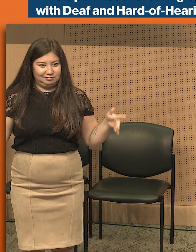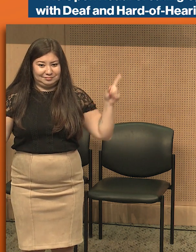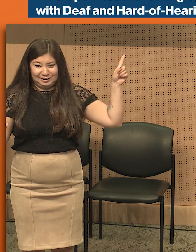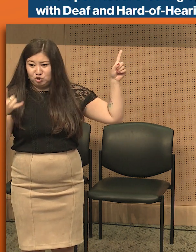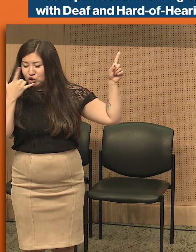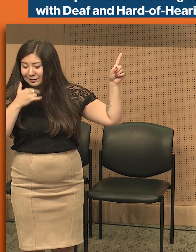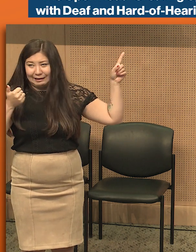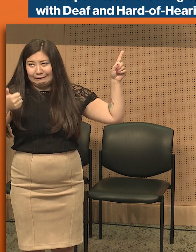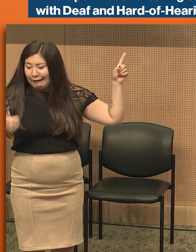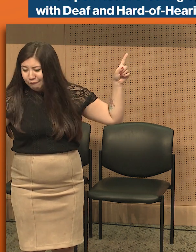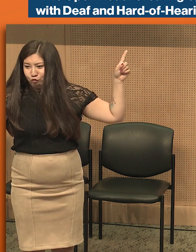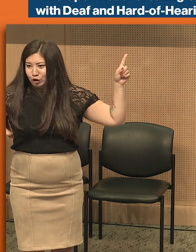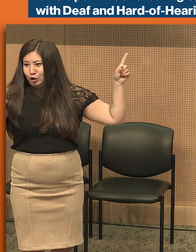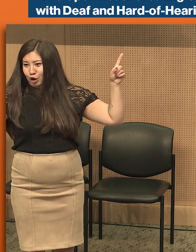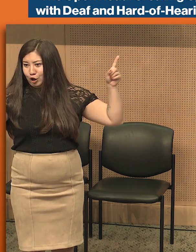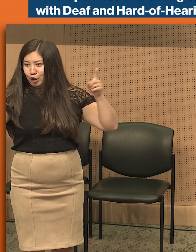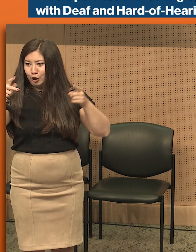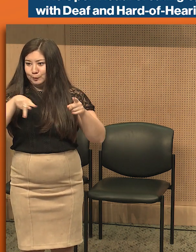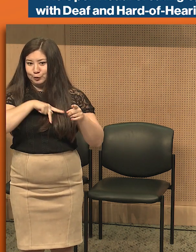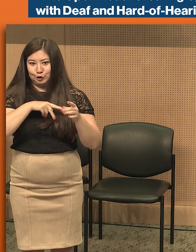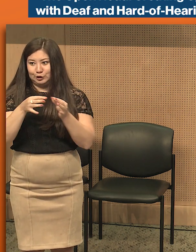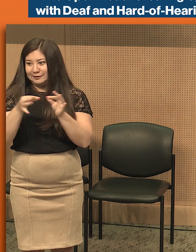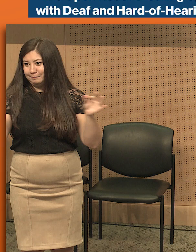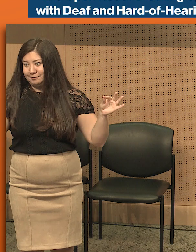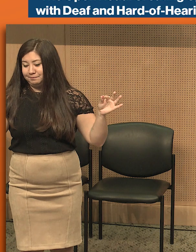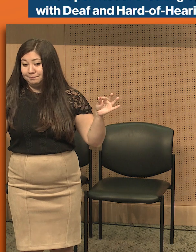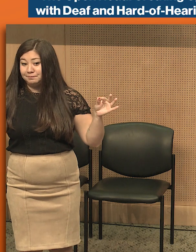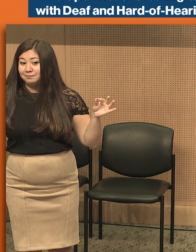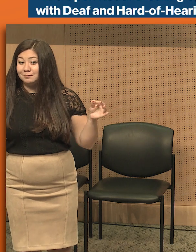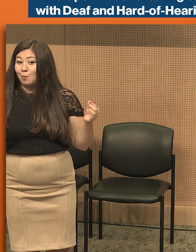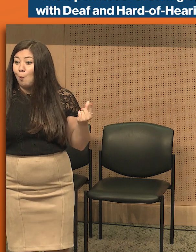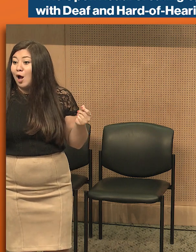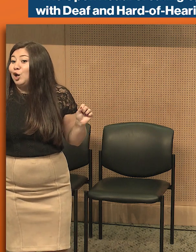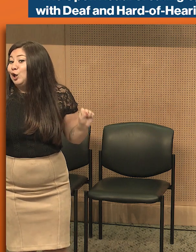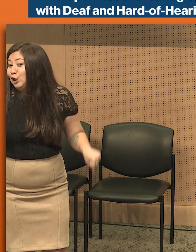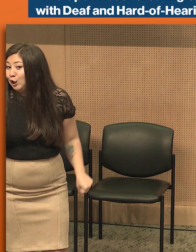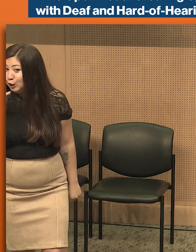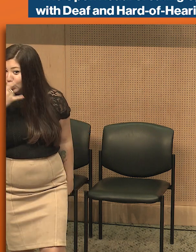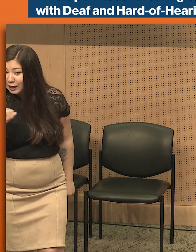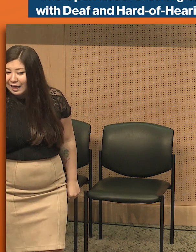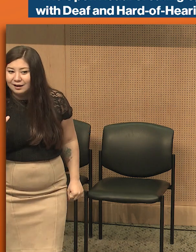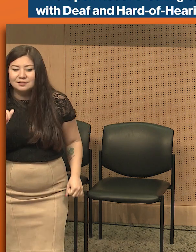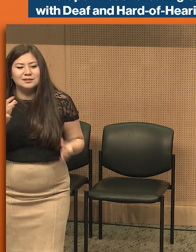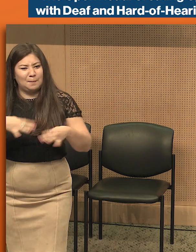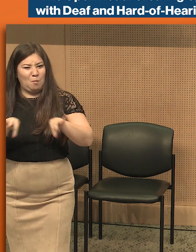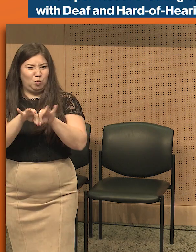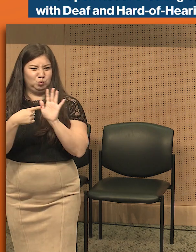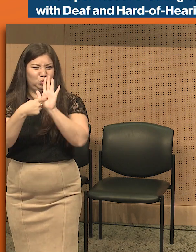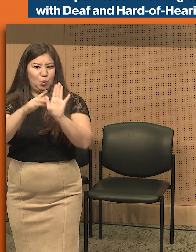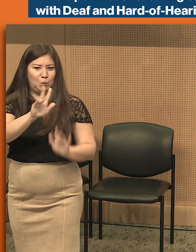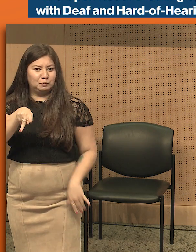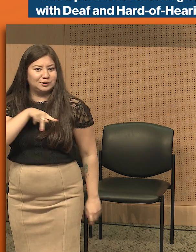It basically looks like every other personal statement. So, when you're doing your personal statement,